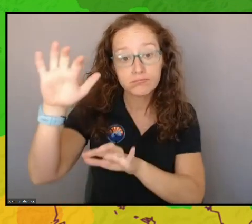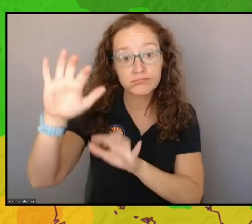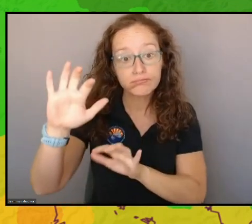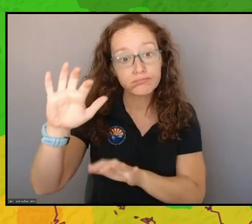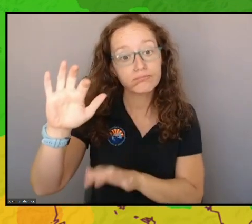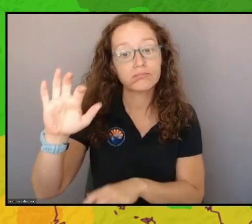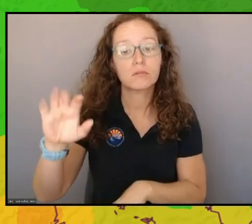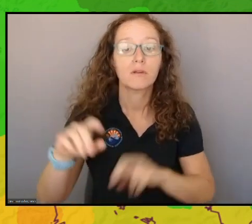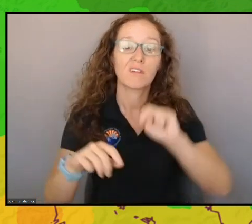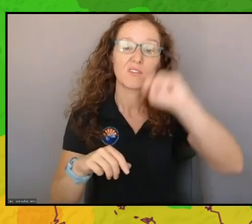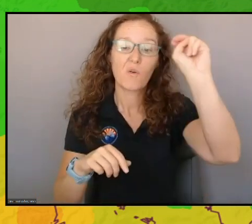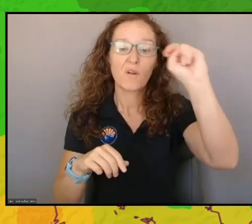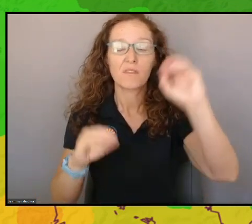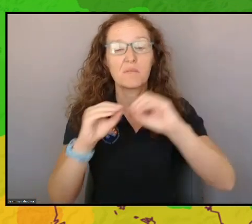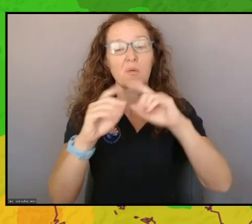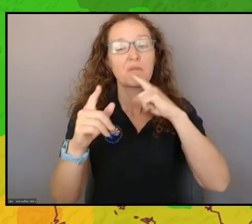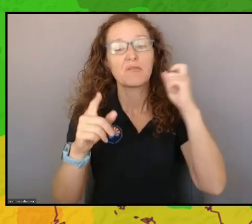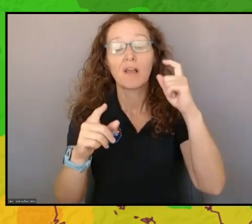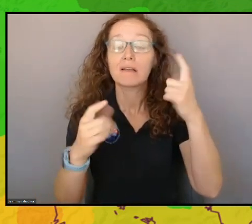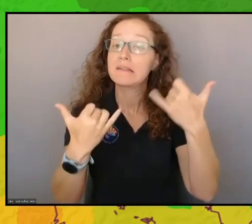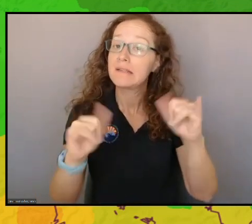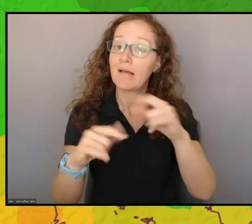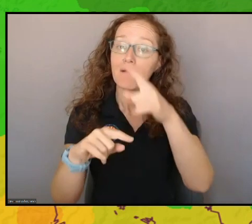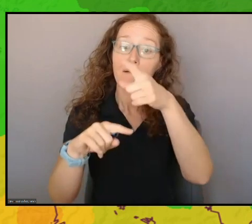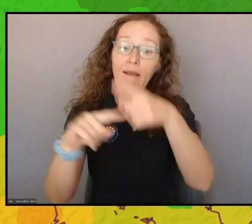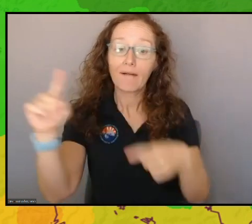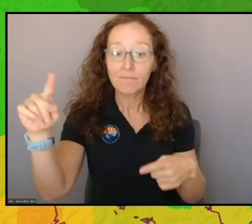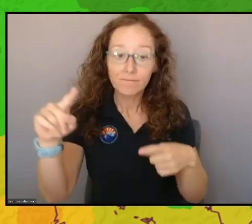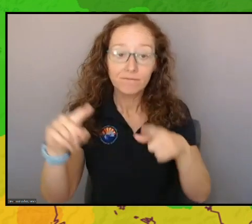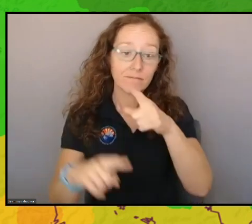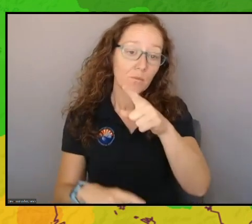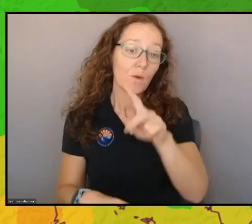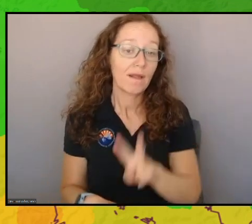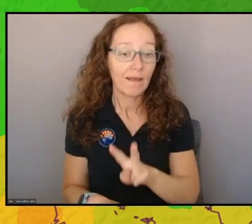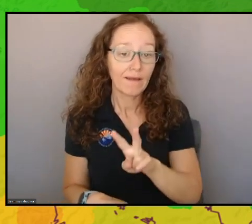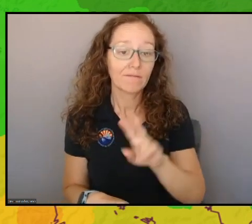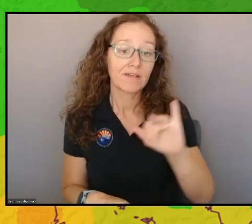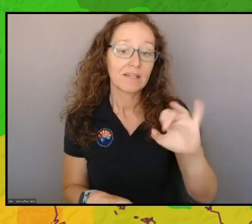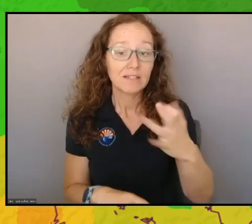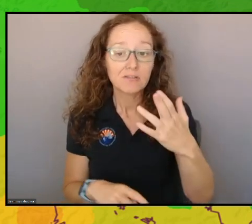of rain. So really, really good rain. This 0.20 that we kind of